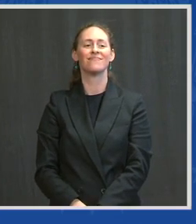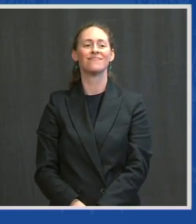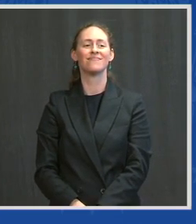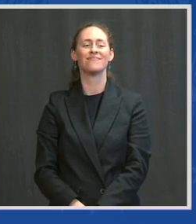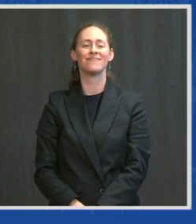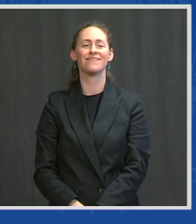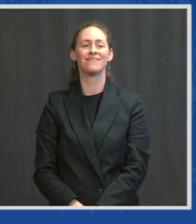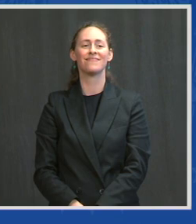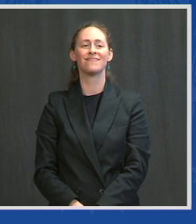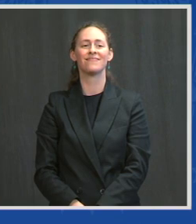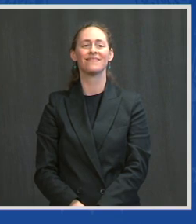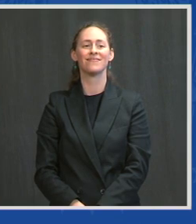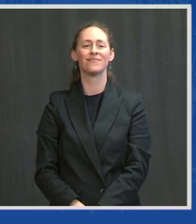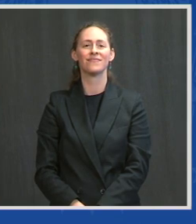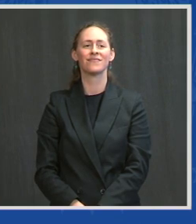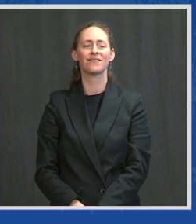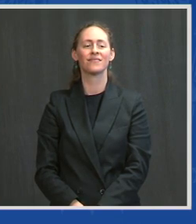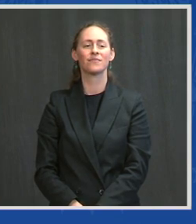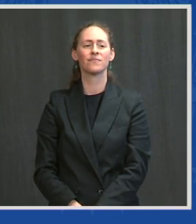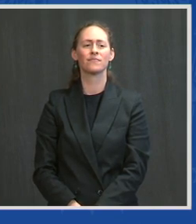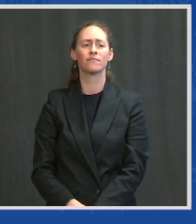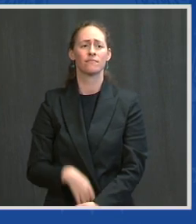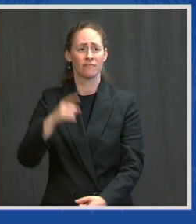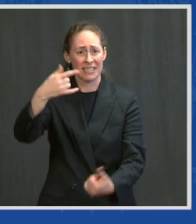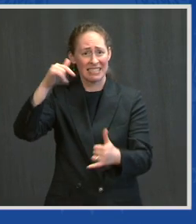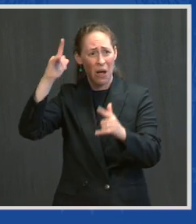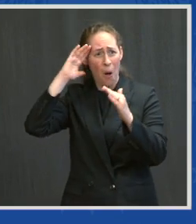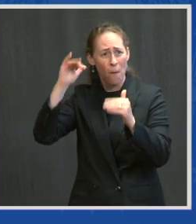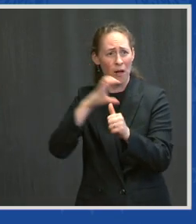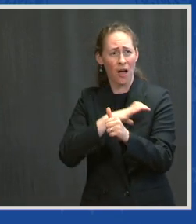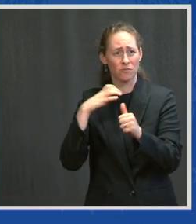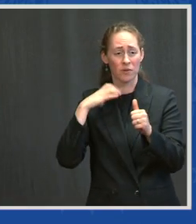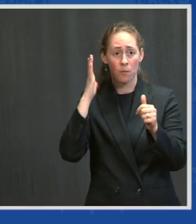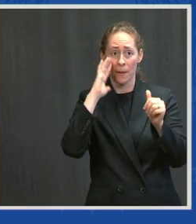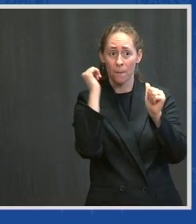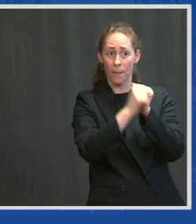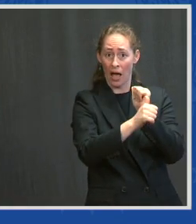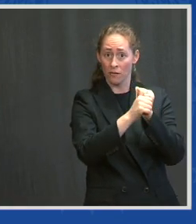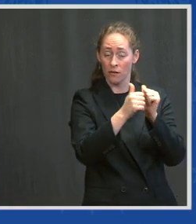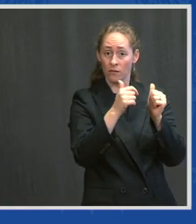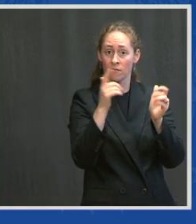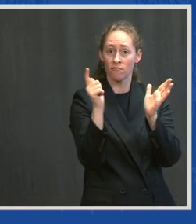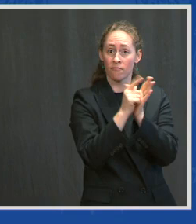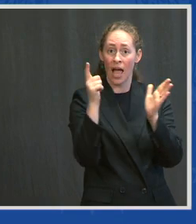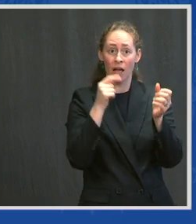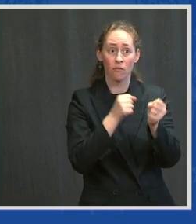that Congress can pass another assault weapons ban? The President: I never give up hope. The Press: How do you feel